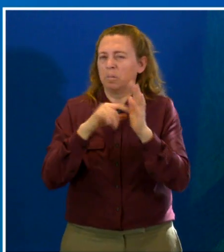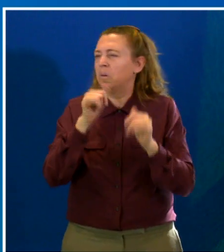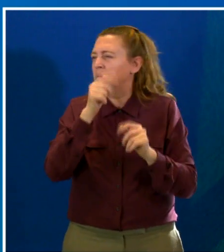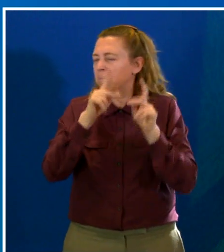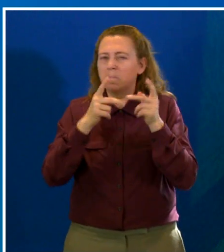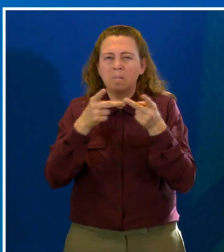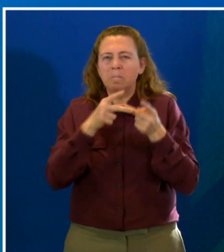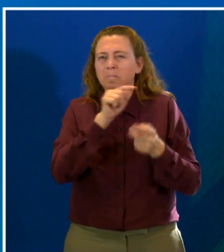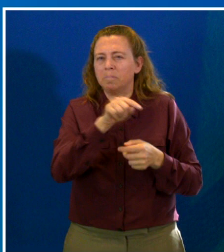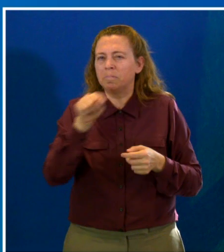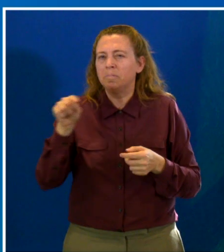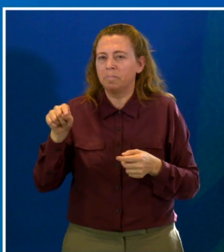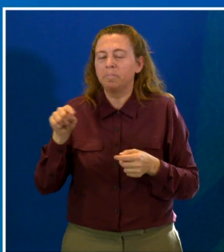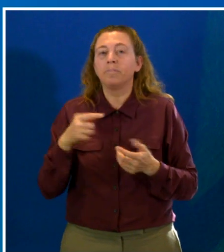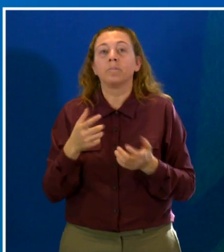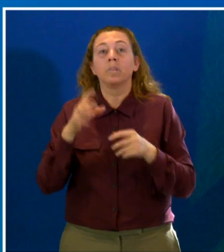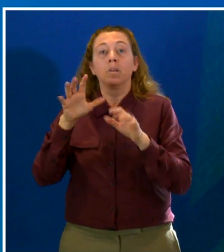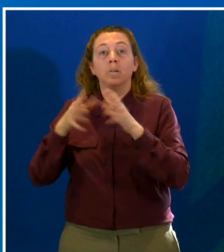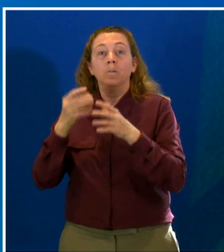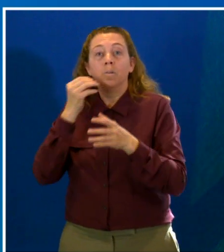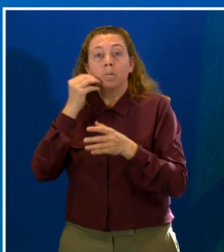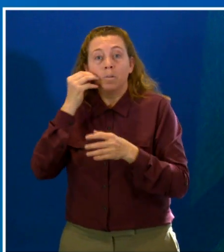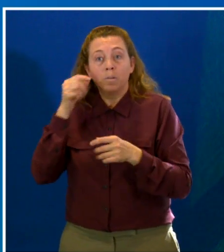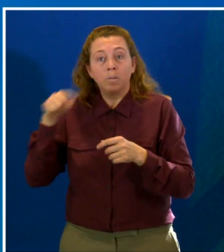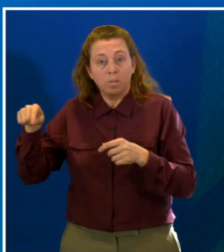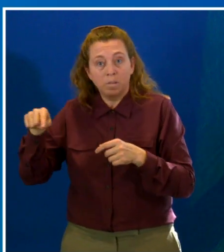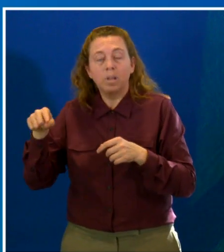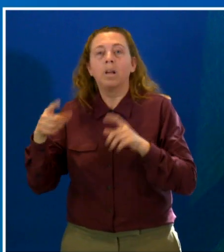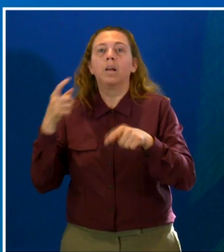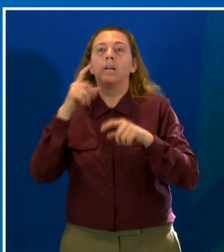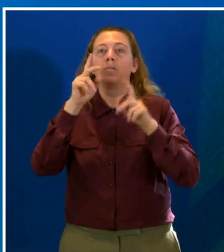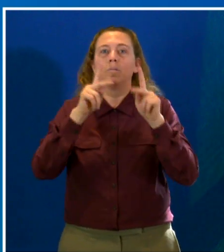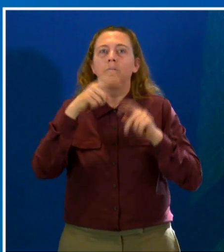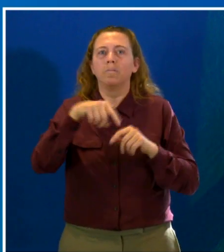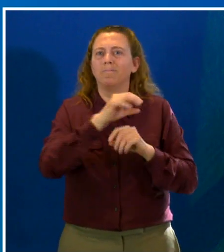access services and group homes with people with disabilities.